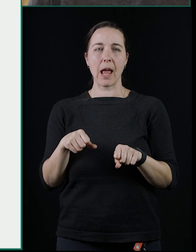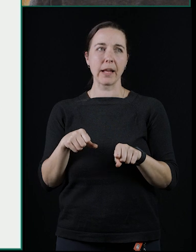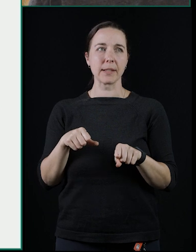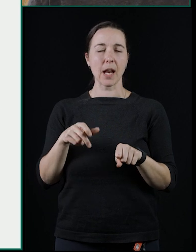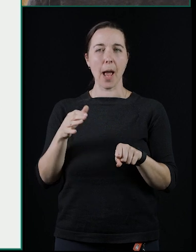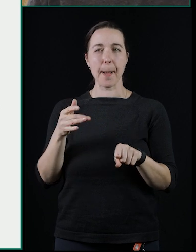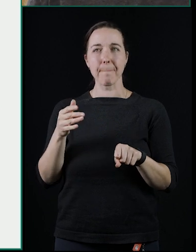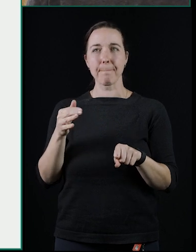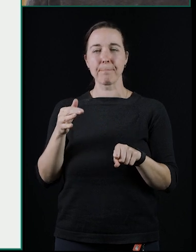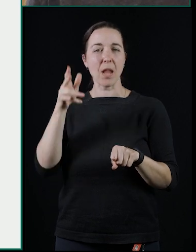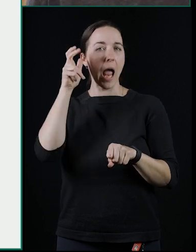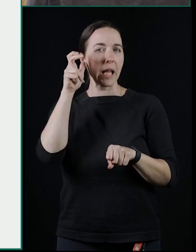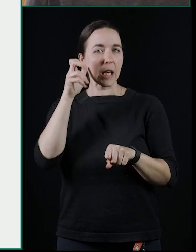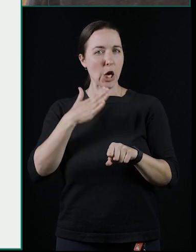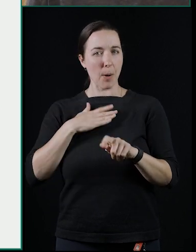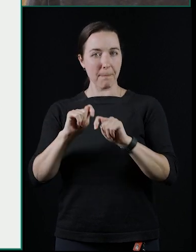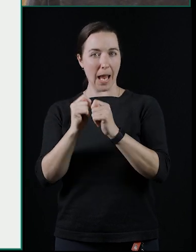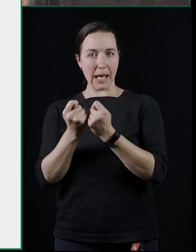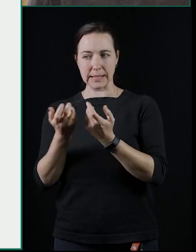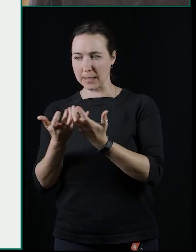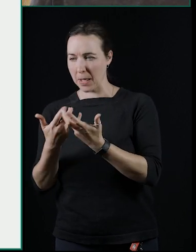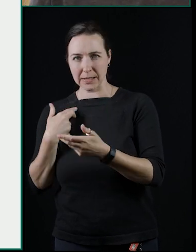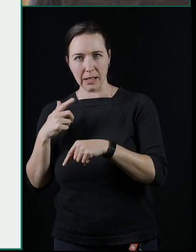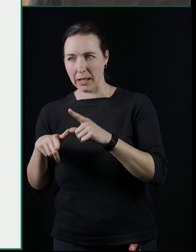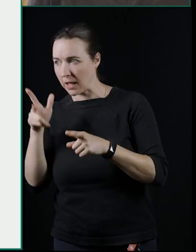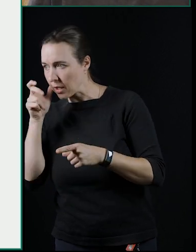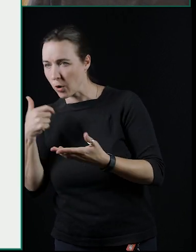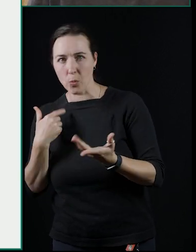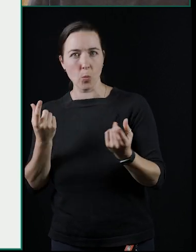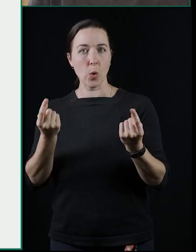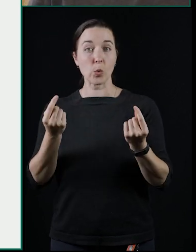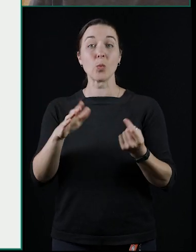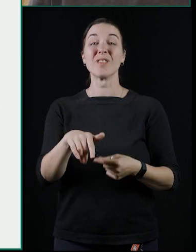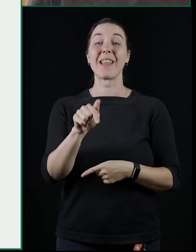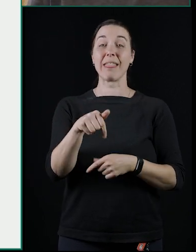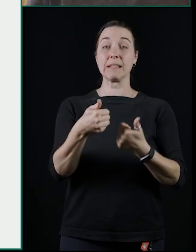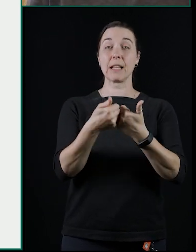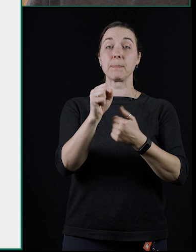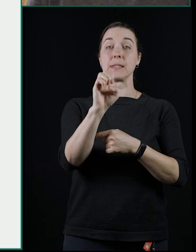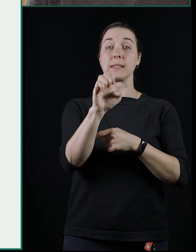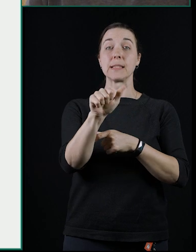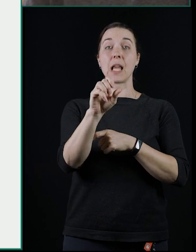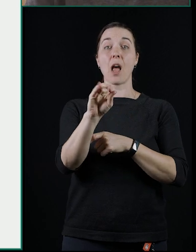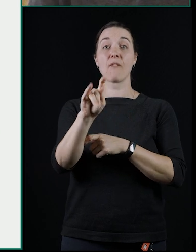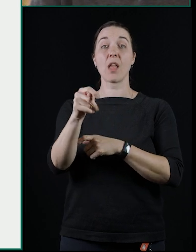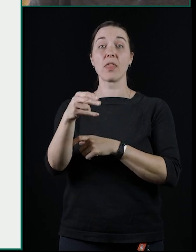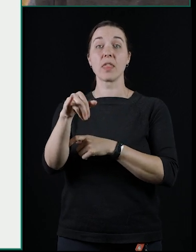But I can hear hear my teammates. What do I do? Well, Sea of Thieves makes it really easy